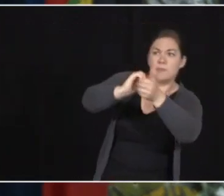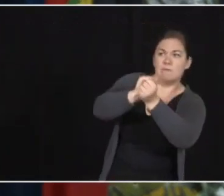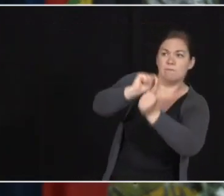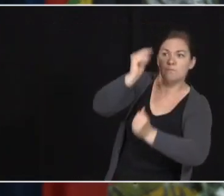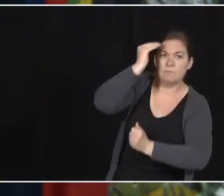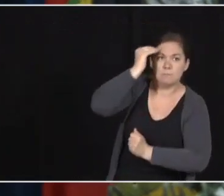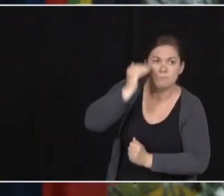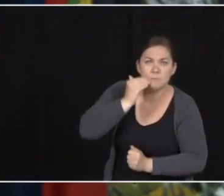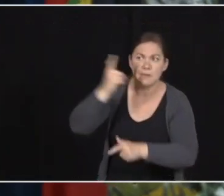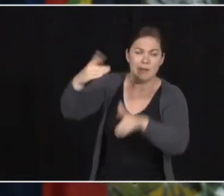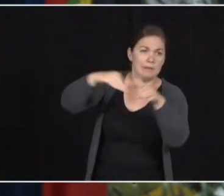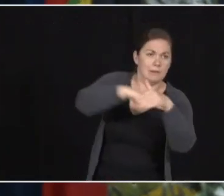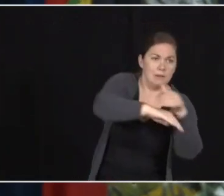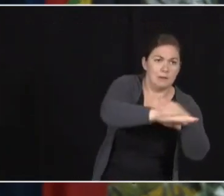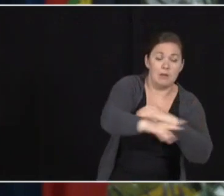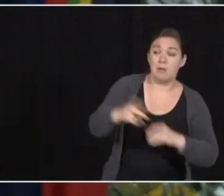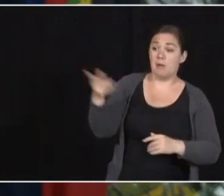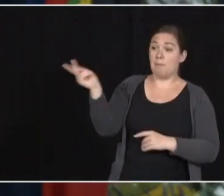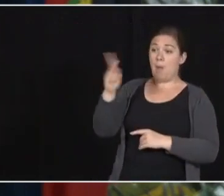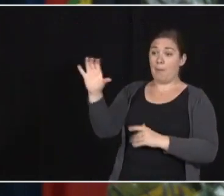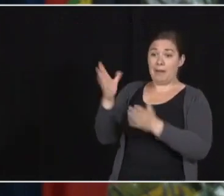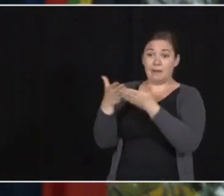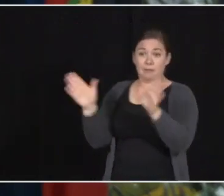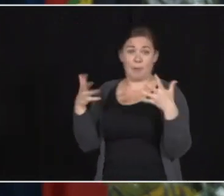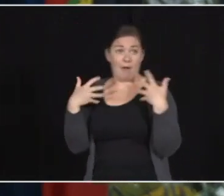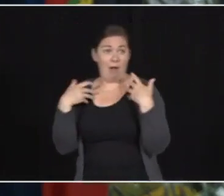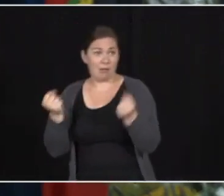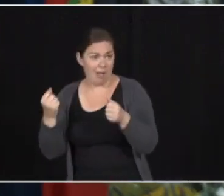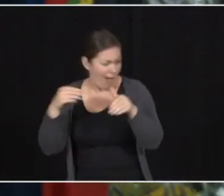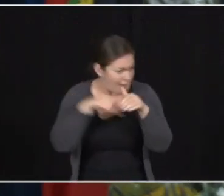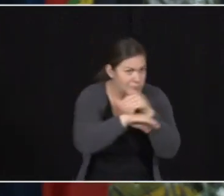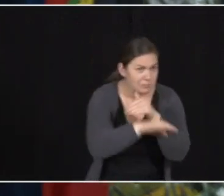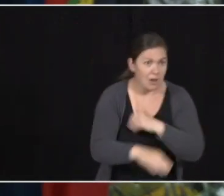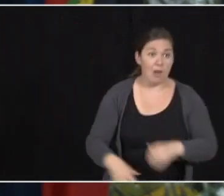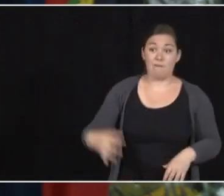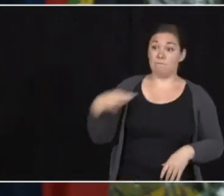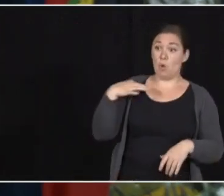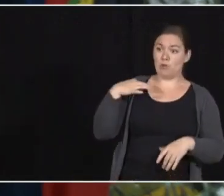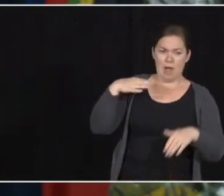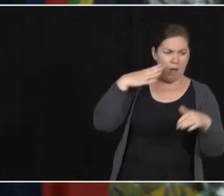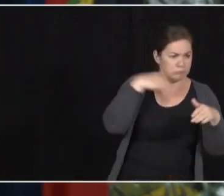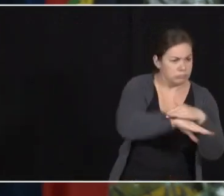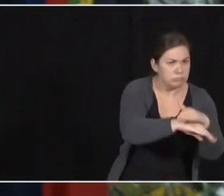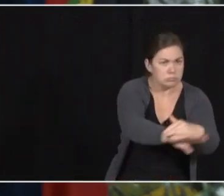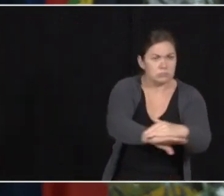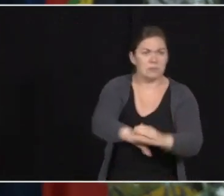Hospitals were going and to support them. We had public health going in. We had volunteers going in. We took a lot of action.